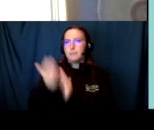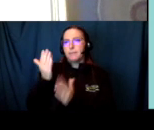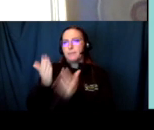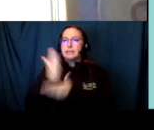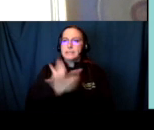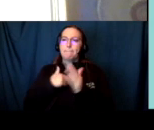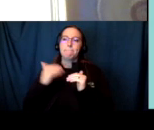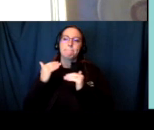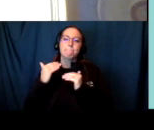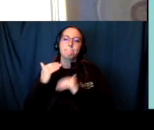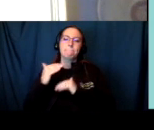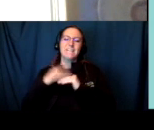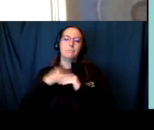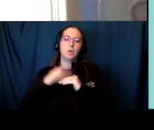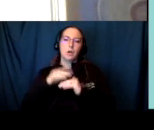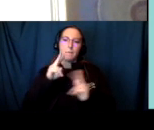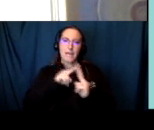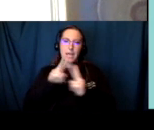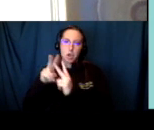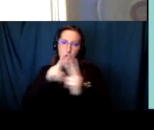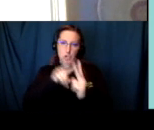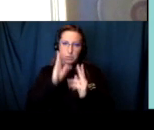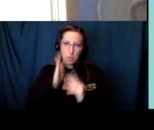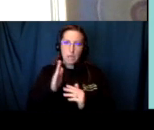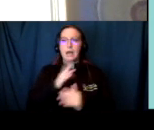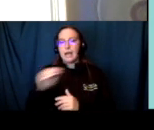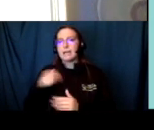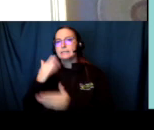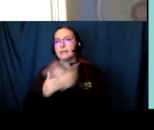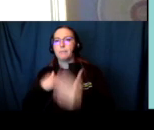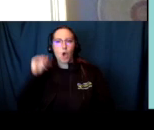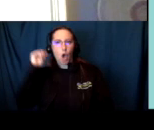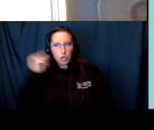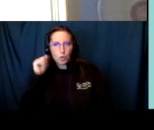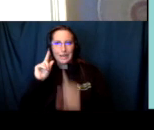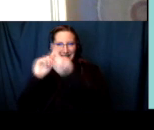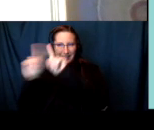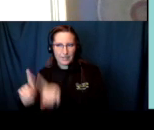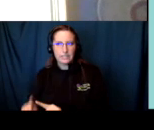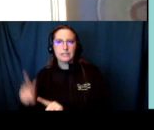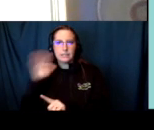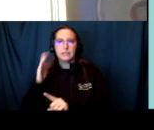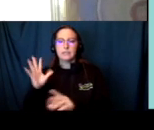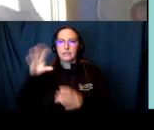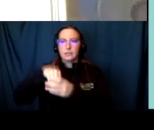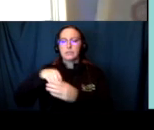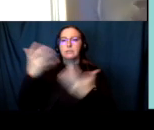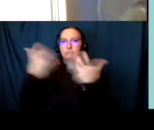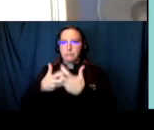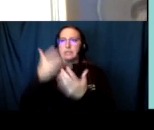and some ones that are more auditorily different and start putting them in some phrases in my activities. So now I have an idea